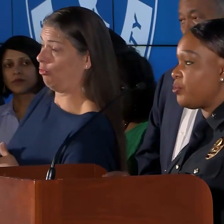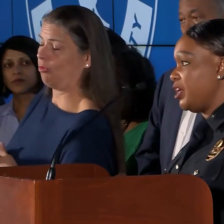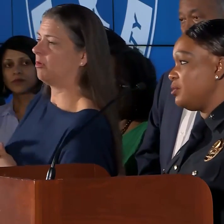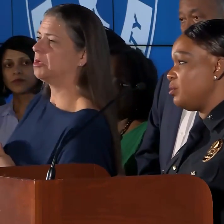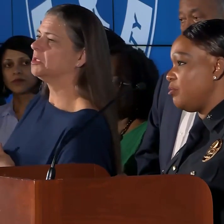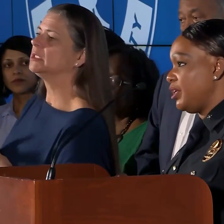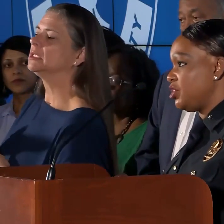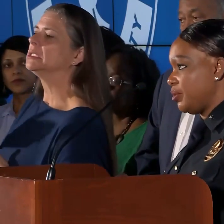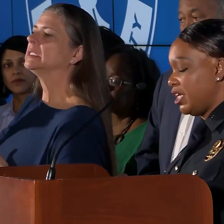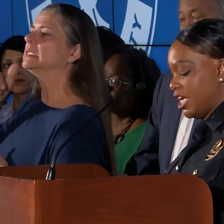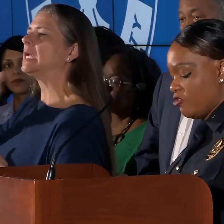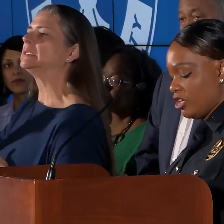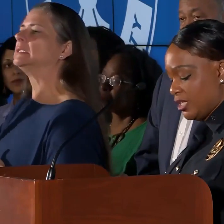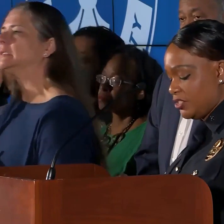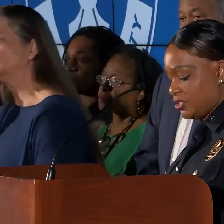three who have been treated and released.